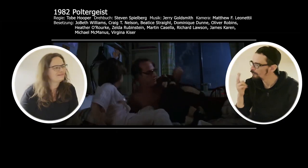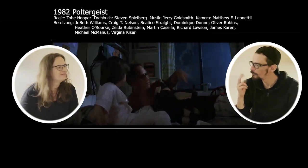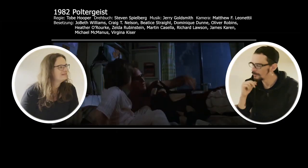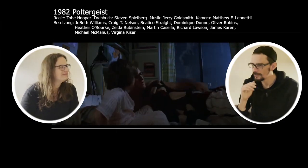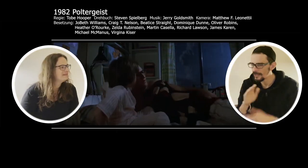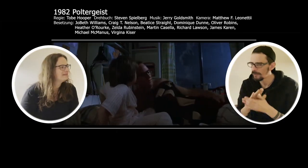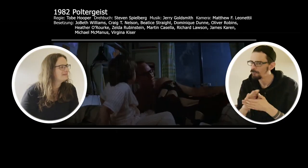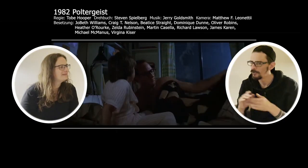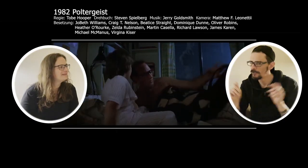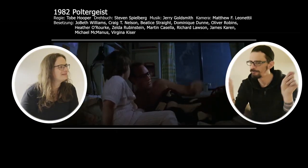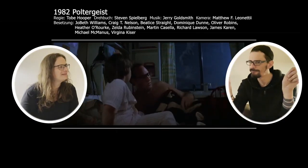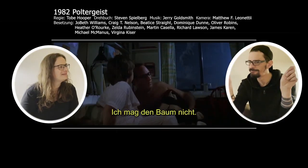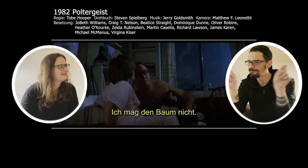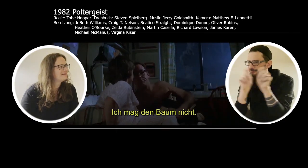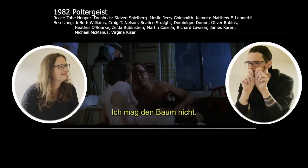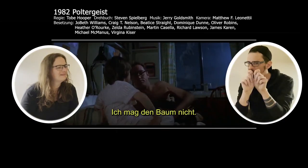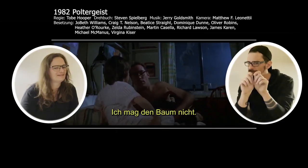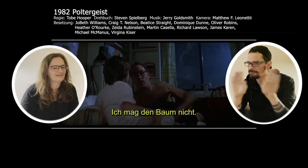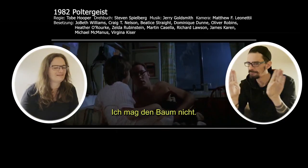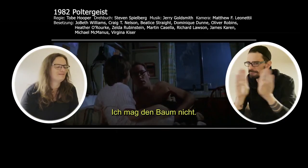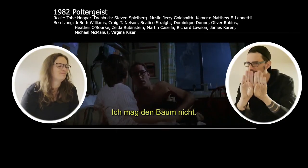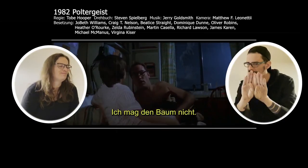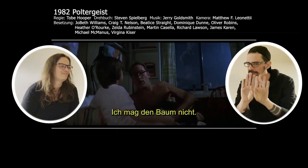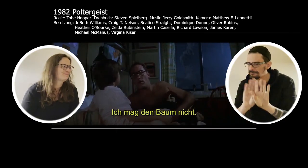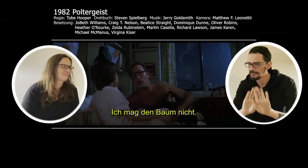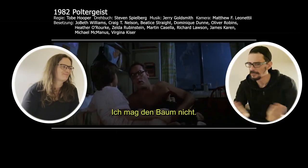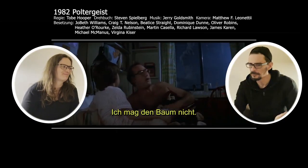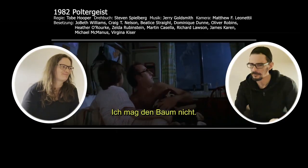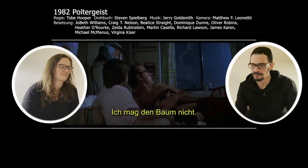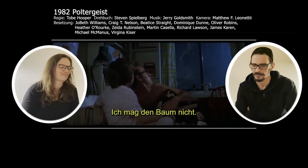Why not close the curtains, then the problem would be quickly solved.